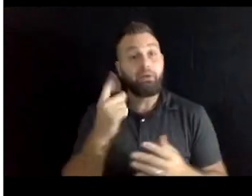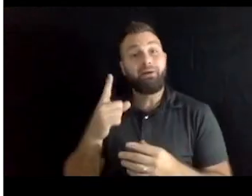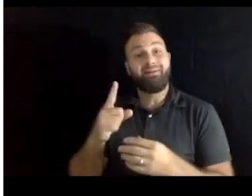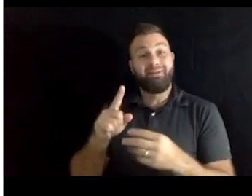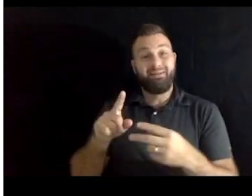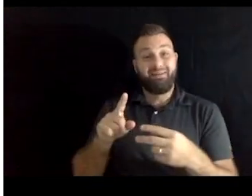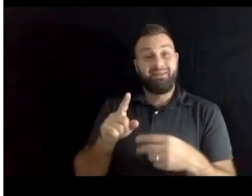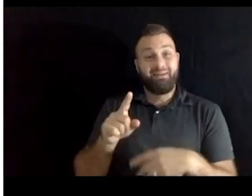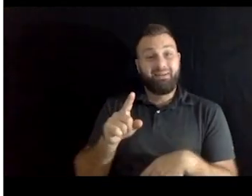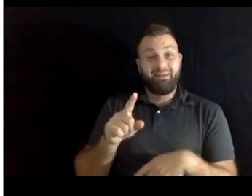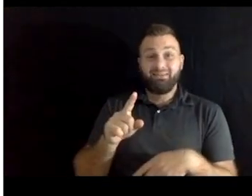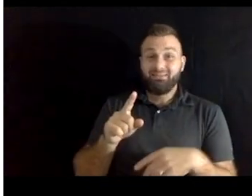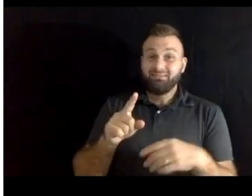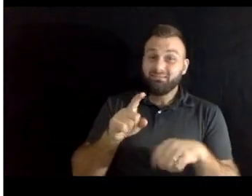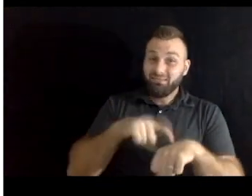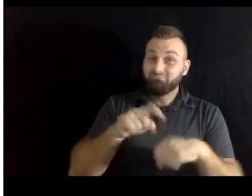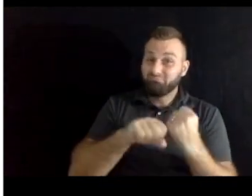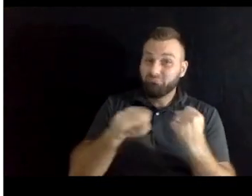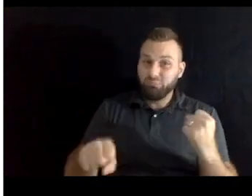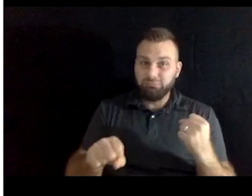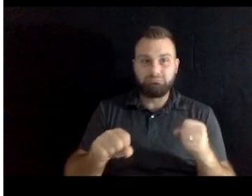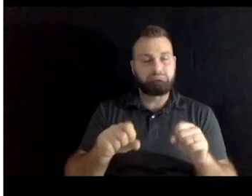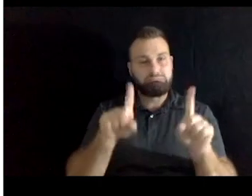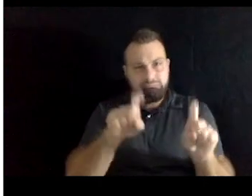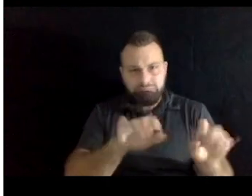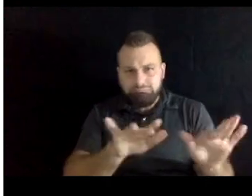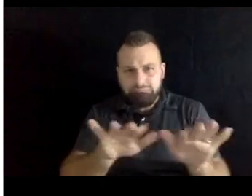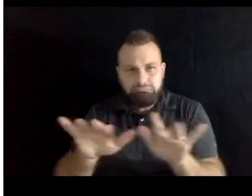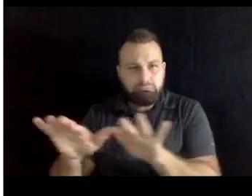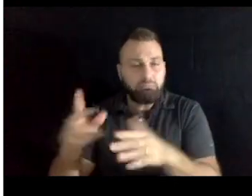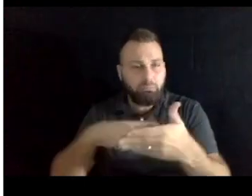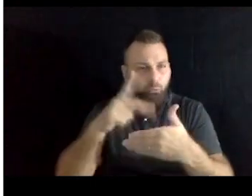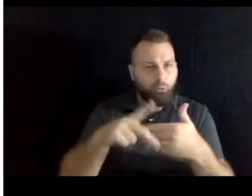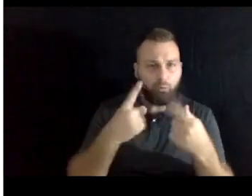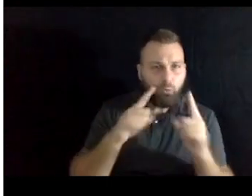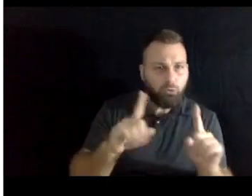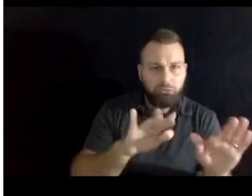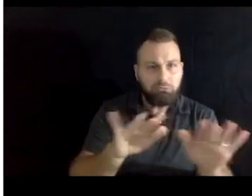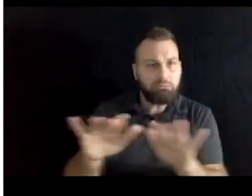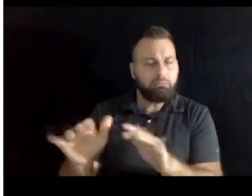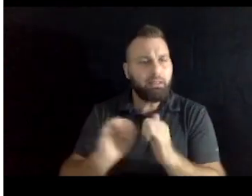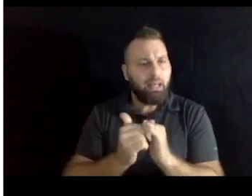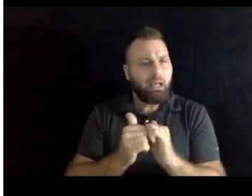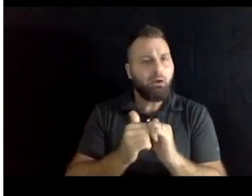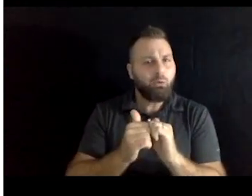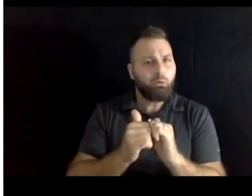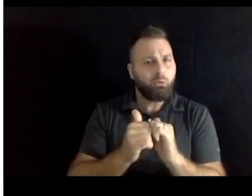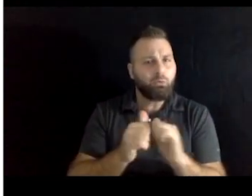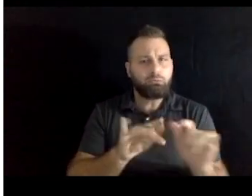but it also has some advantages you can learn if a program is effective, and if so, how, and by how.